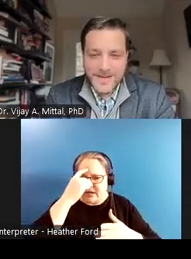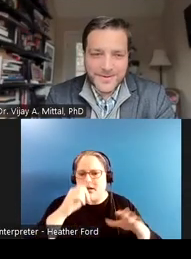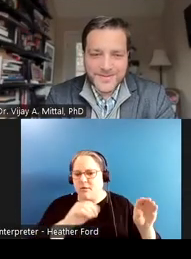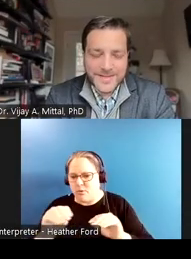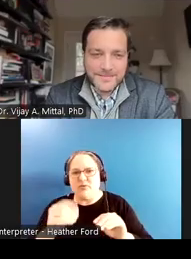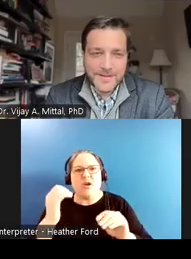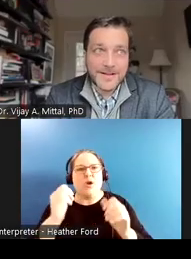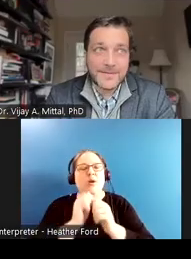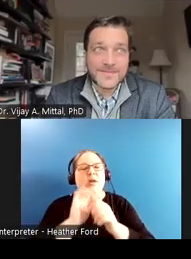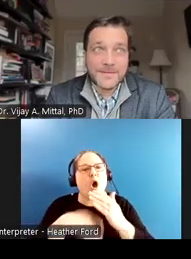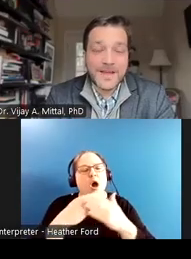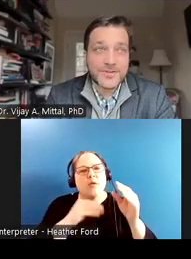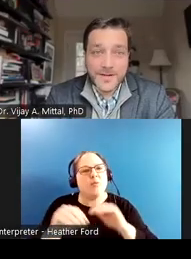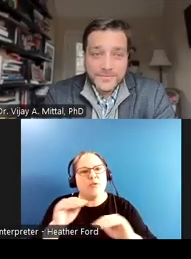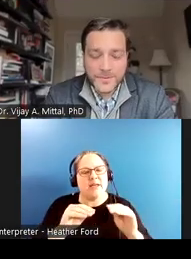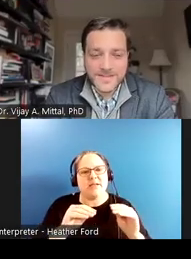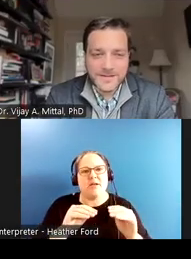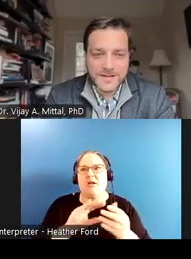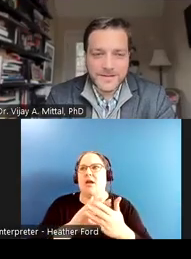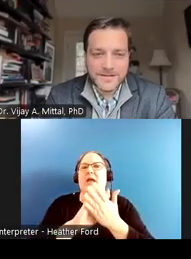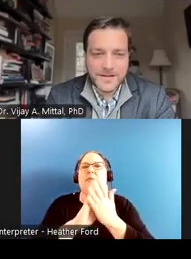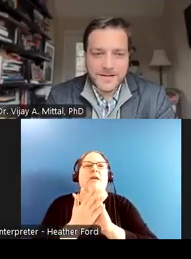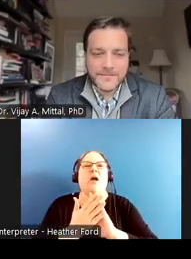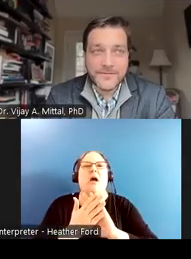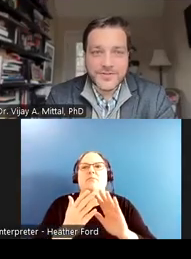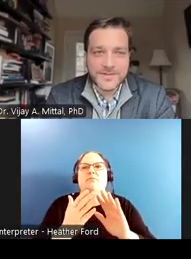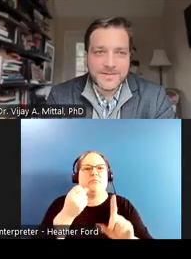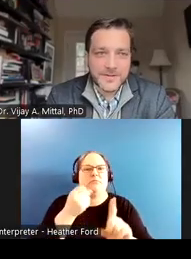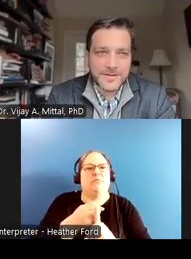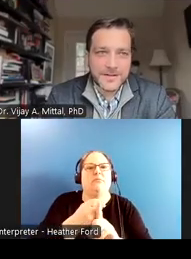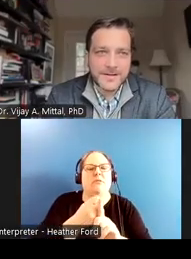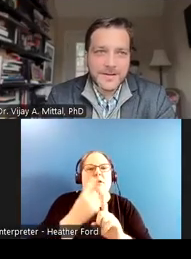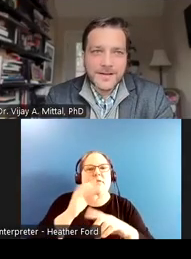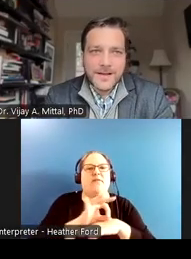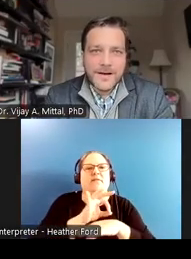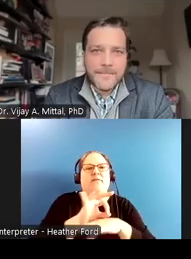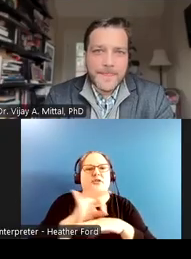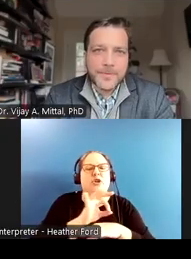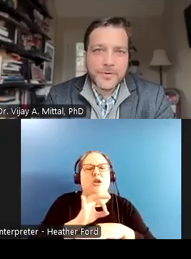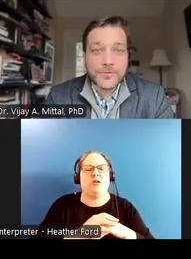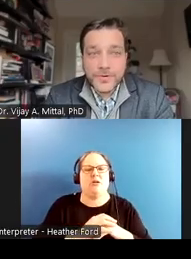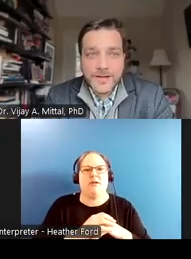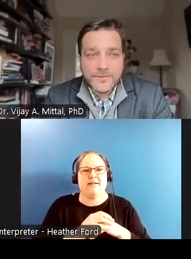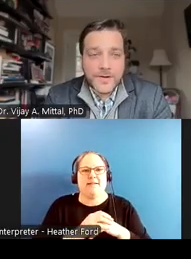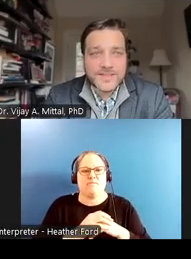behaviors. it becomes a major influence on on uh functional disability. Um motor learning involves